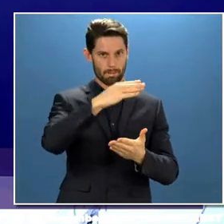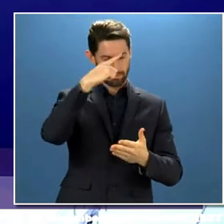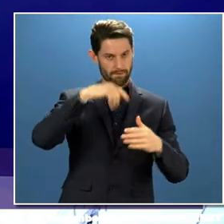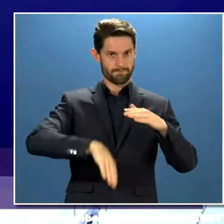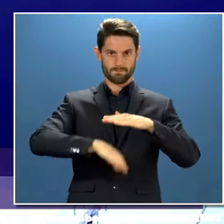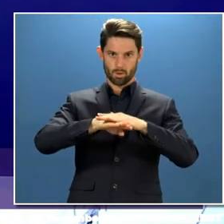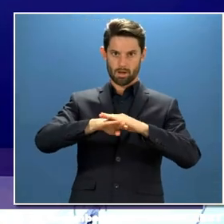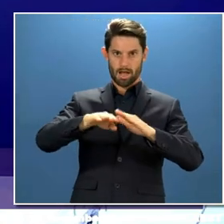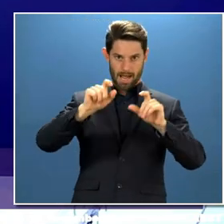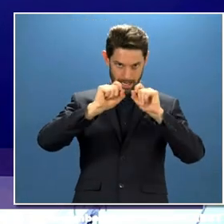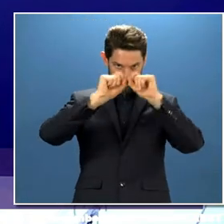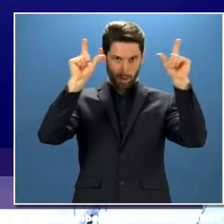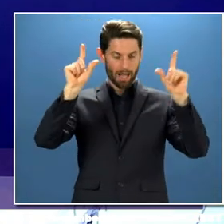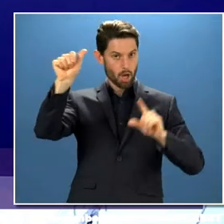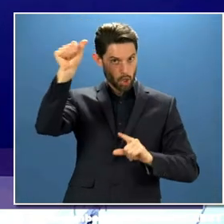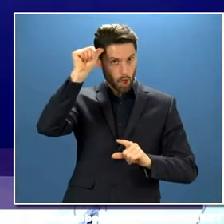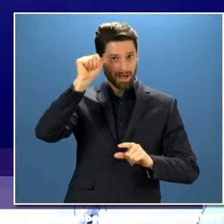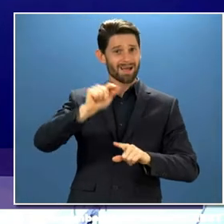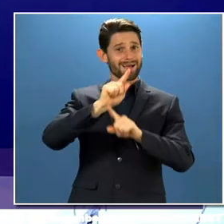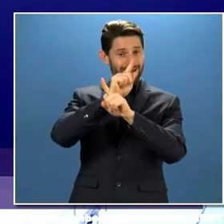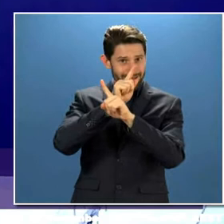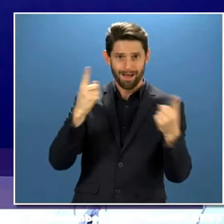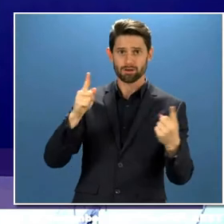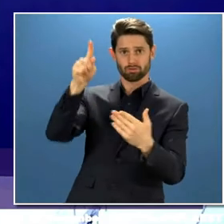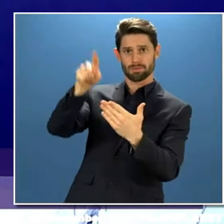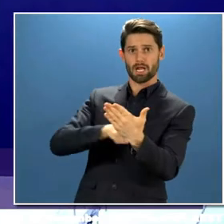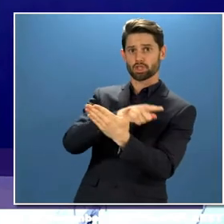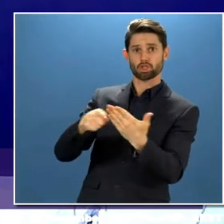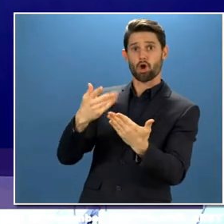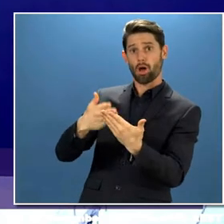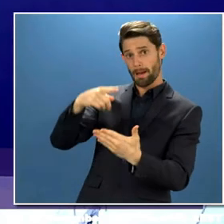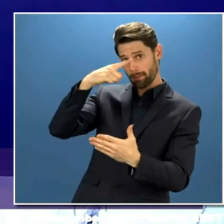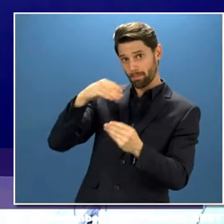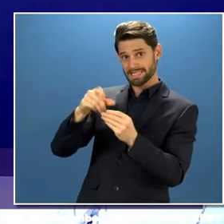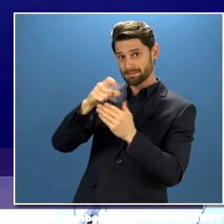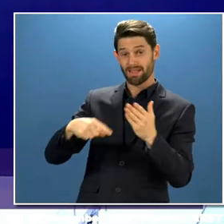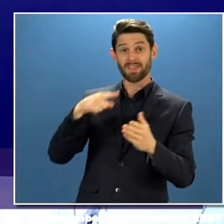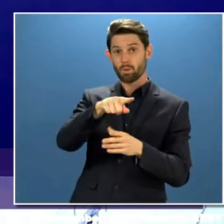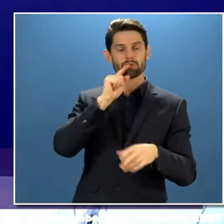discriminating against people with disability is against the law and unacceptable?